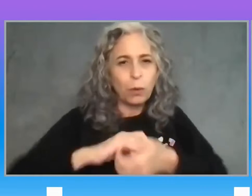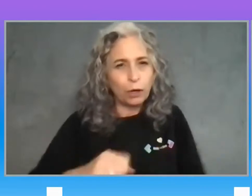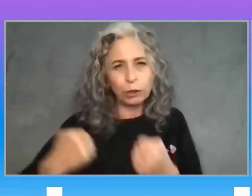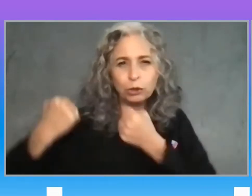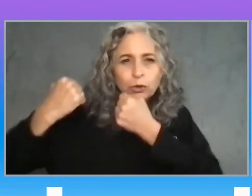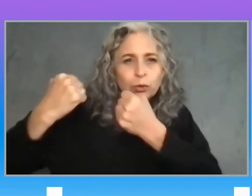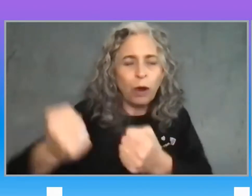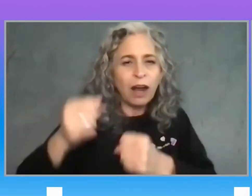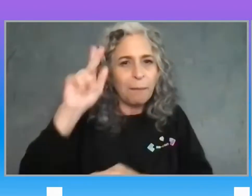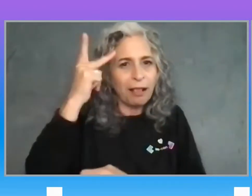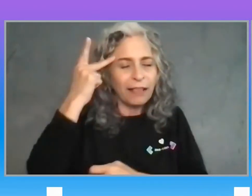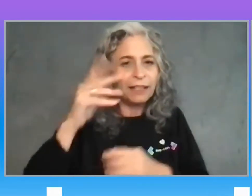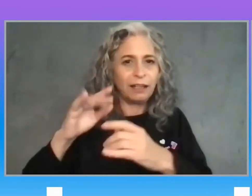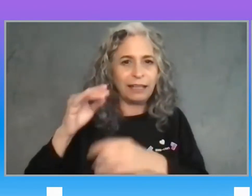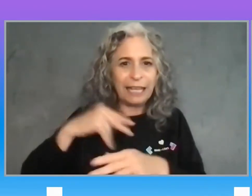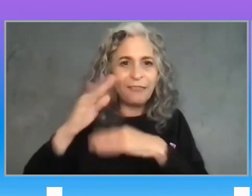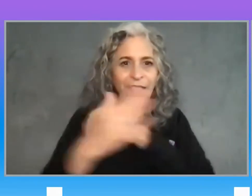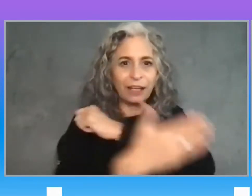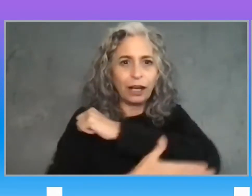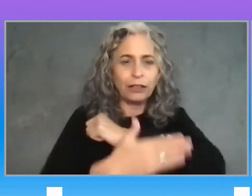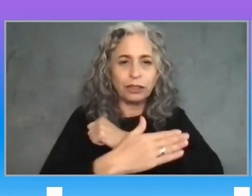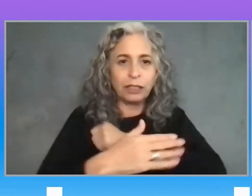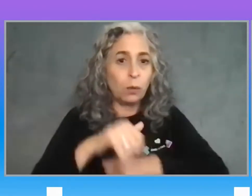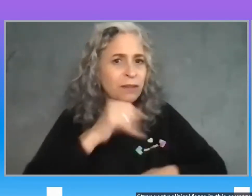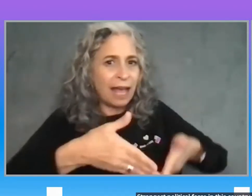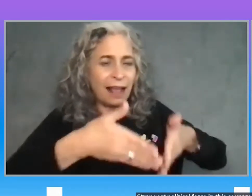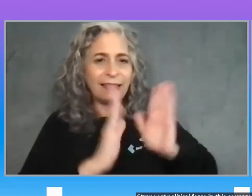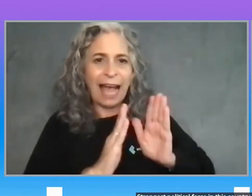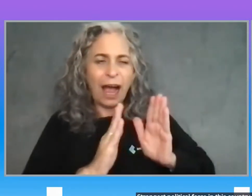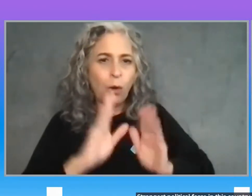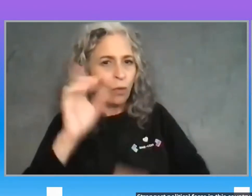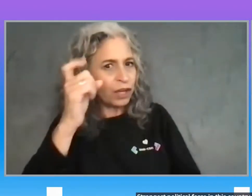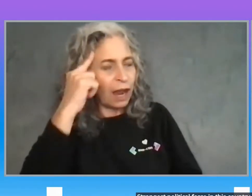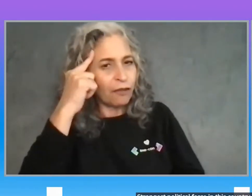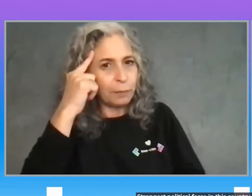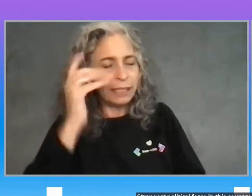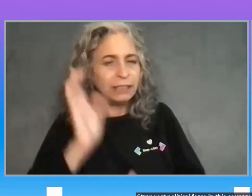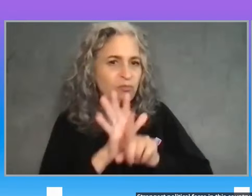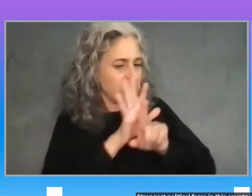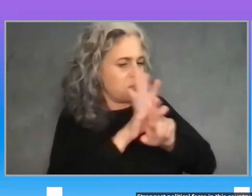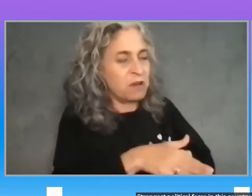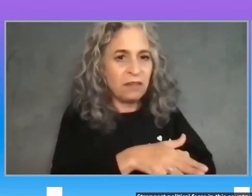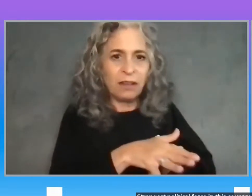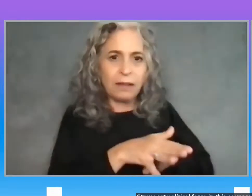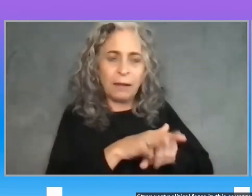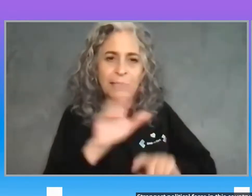political force in this country. Addressing congressmen. We will no longer allow the government to oppress disabled